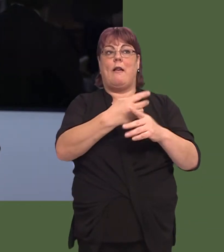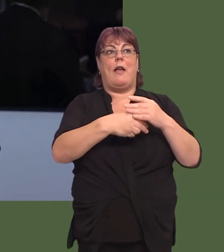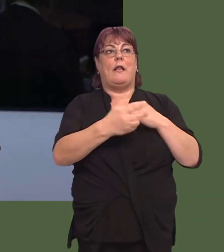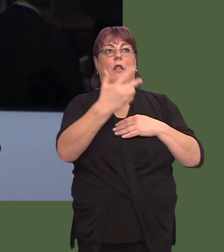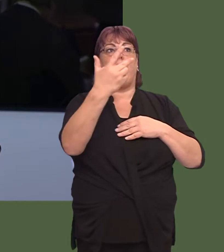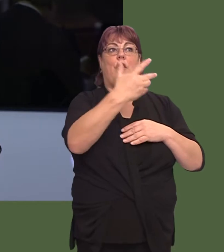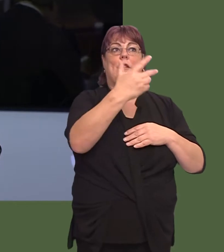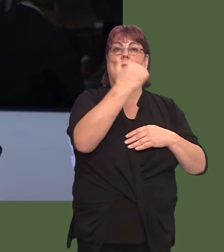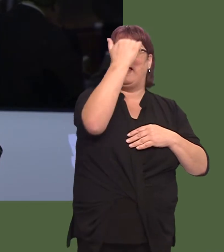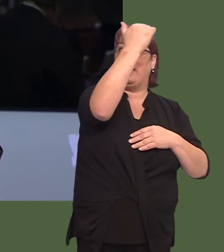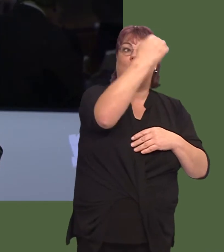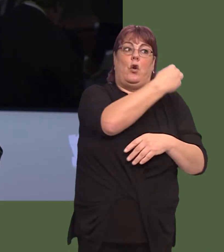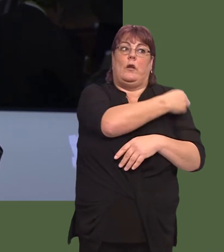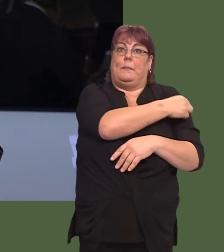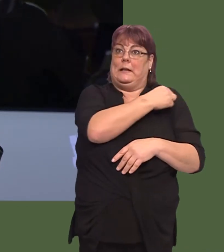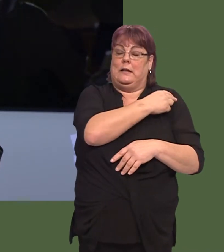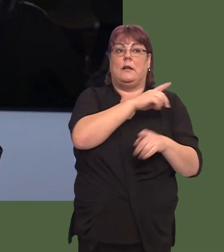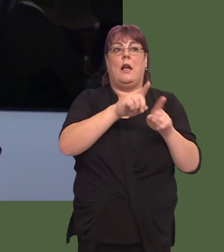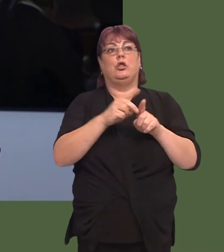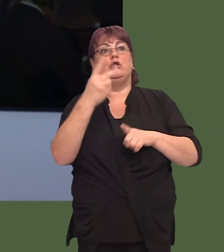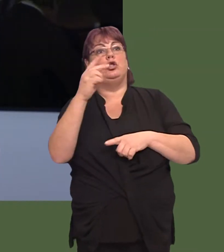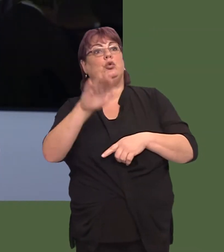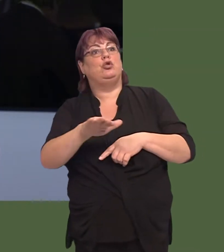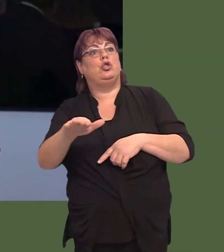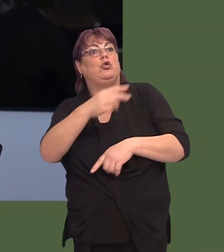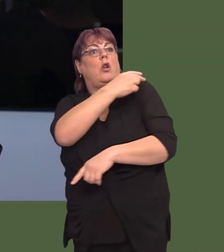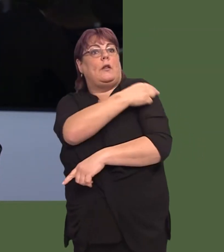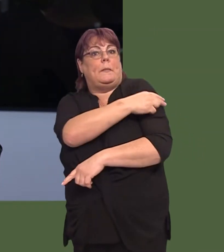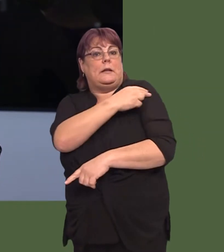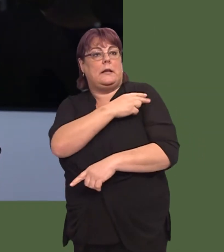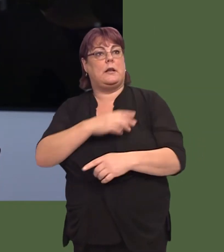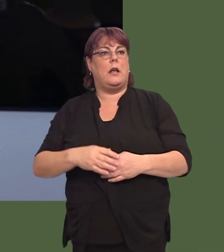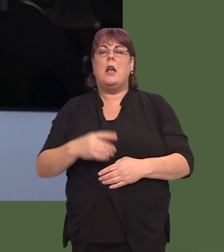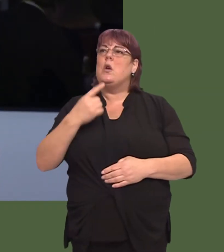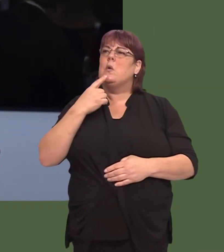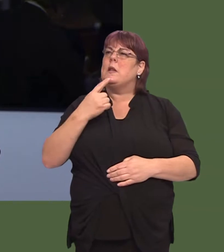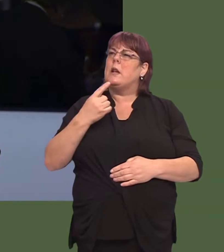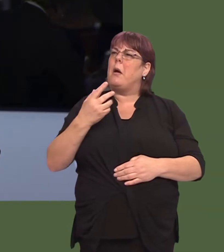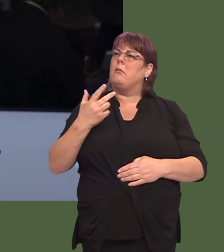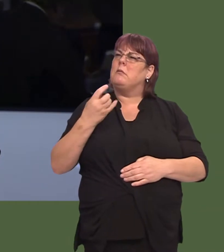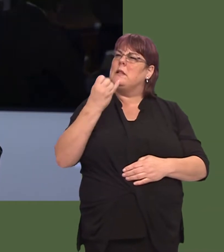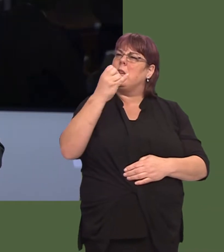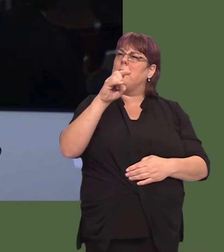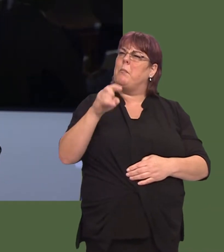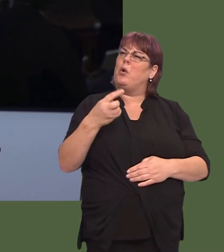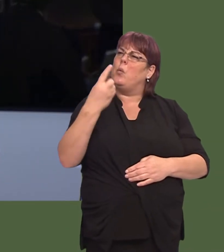You indicate a figure of roughly £6.4 millionóthatís what I think you saidóbut they spend £32.5